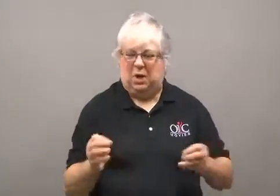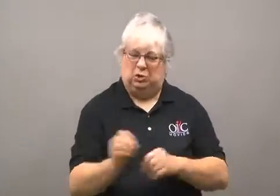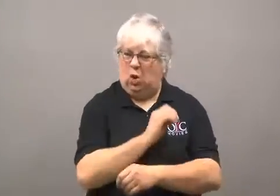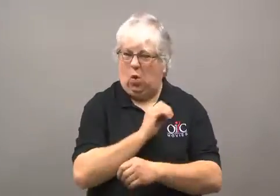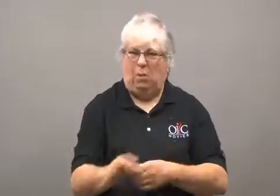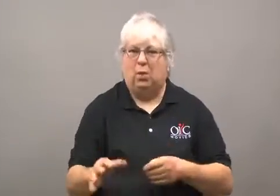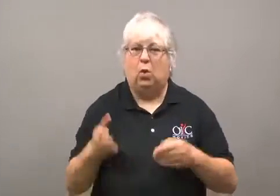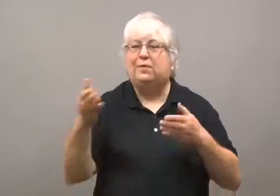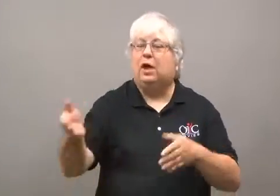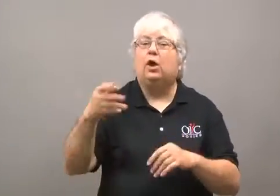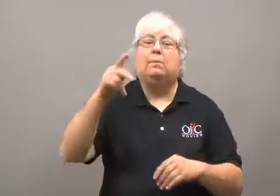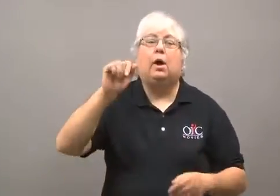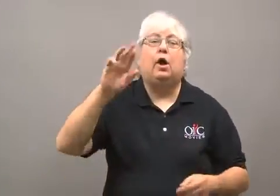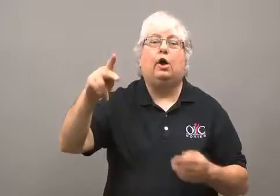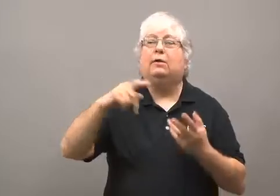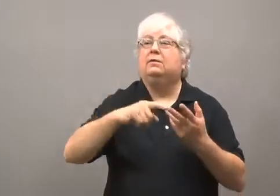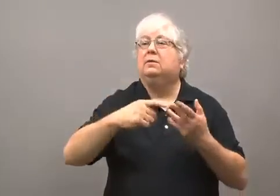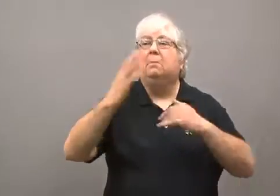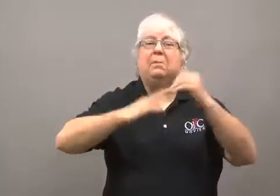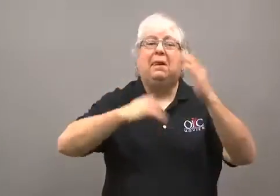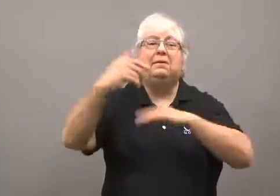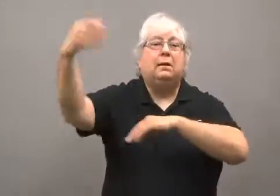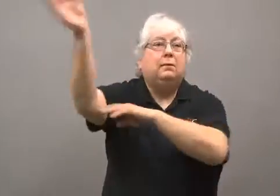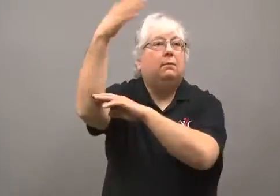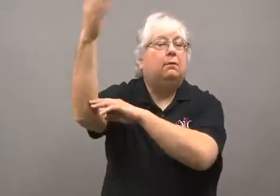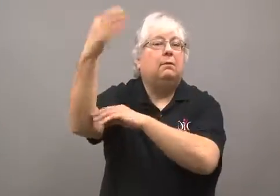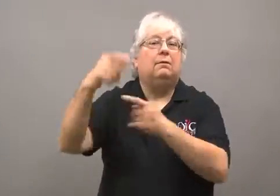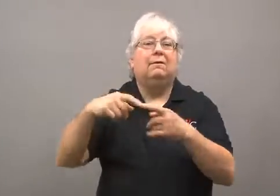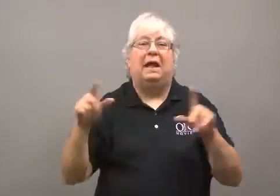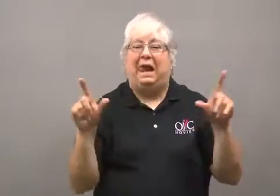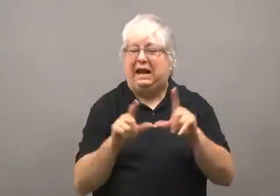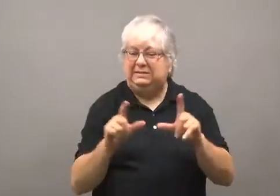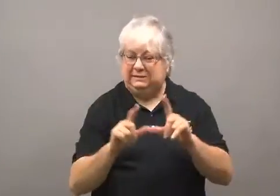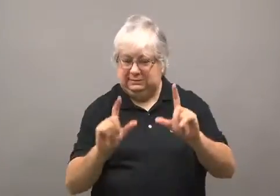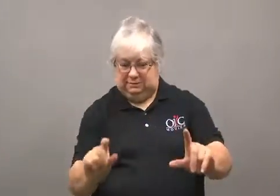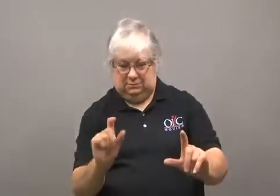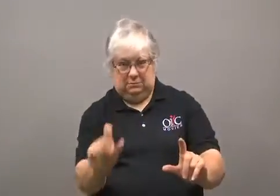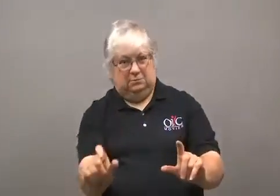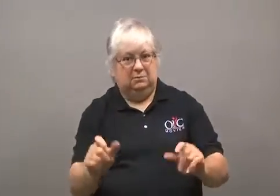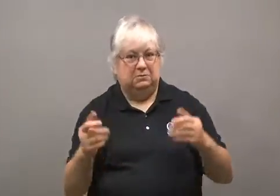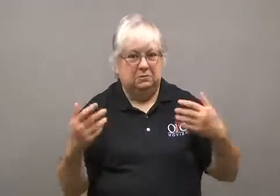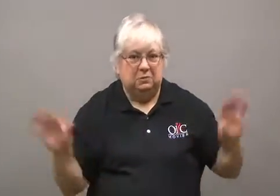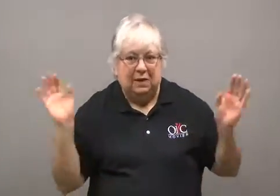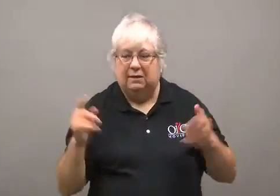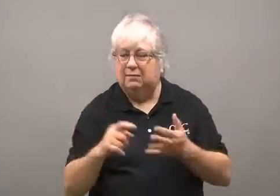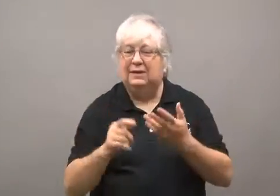People don't want to see it in parks, flying over buildings, on license plates,